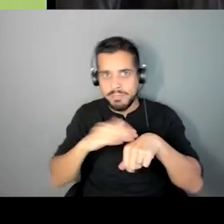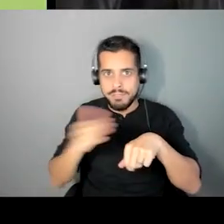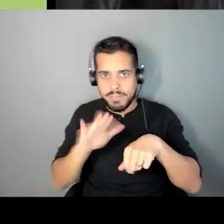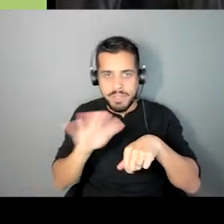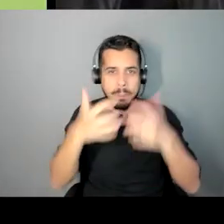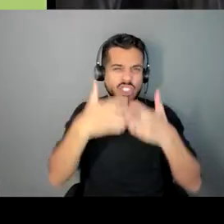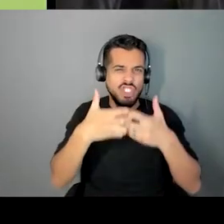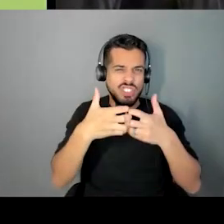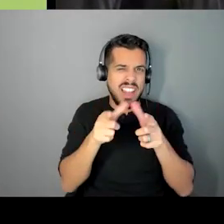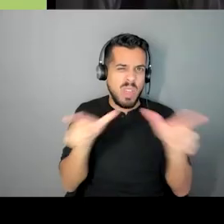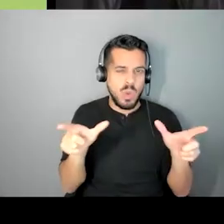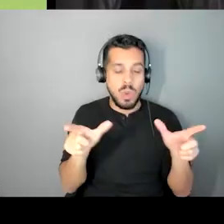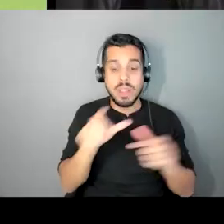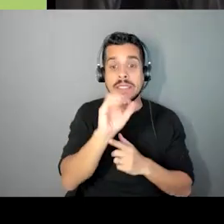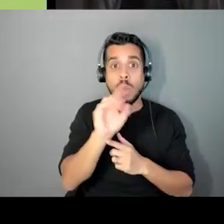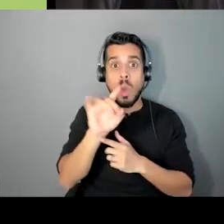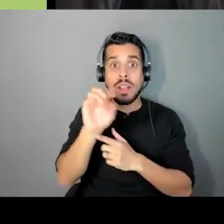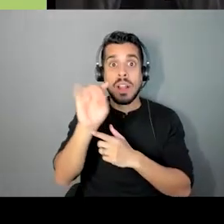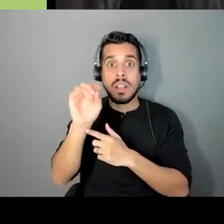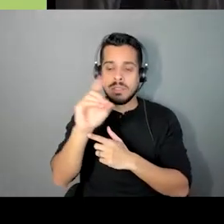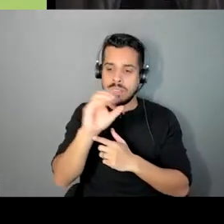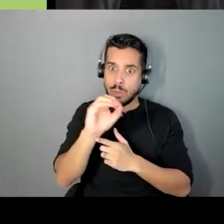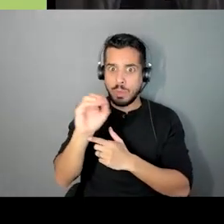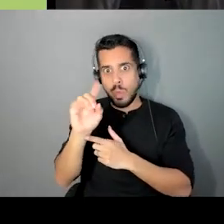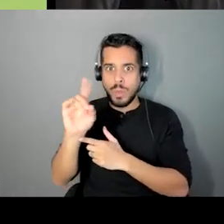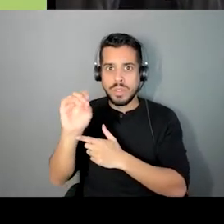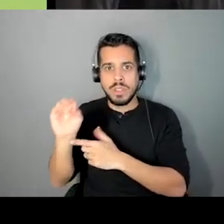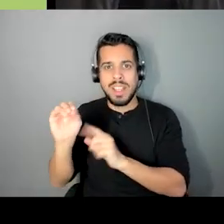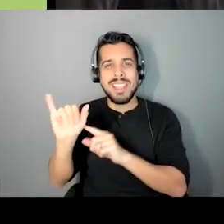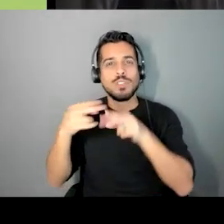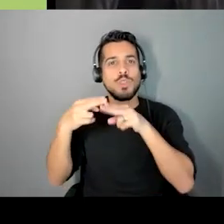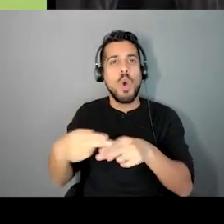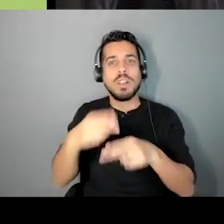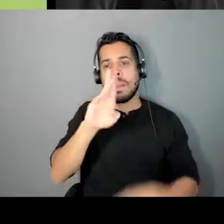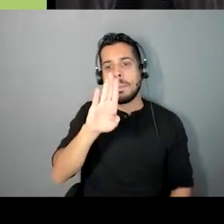Um... and those zeros and ones are called, uh... they're called a bit, uh... B-I-T.